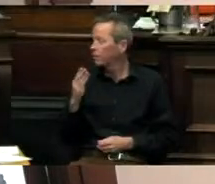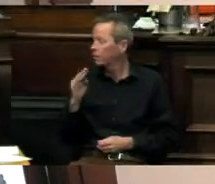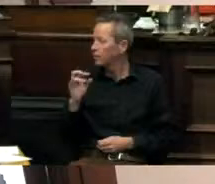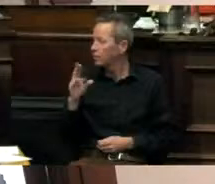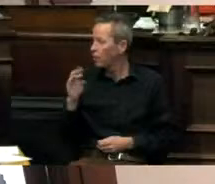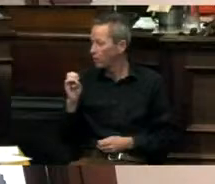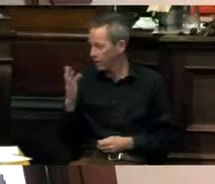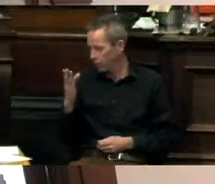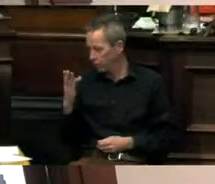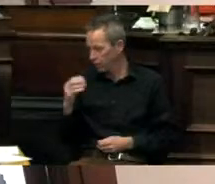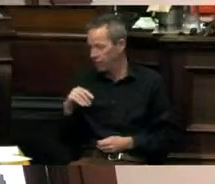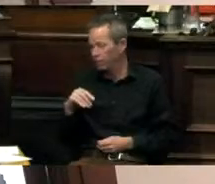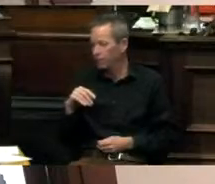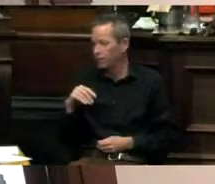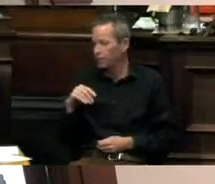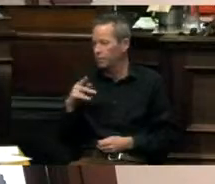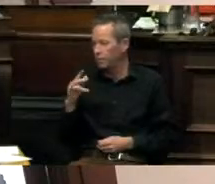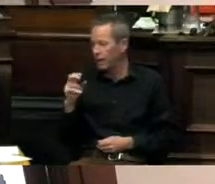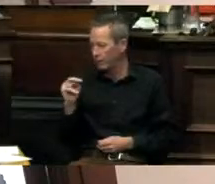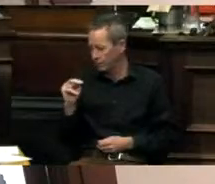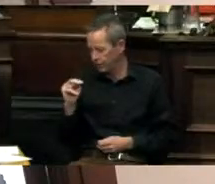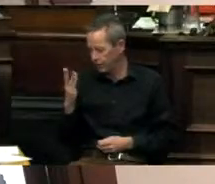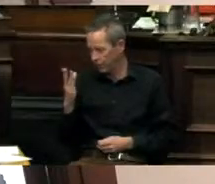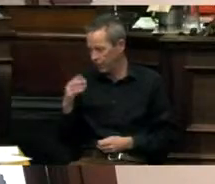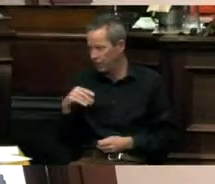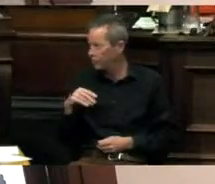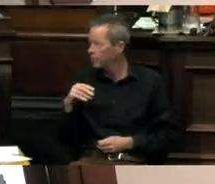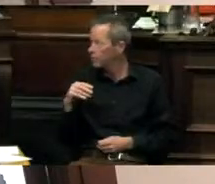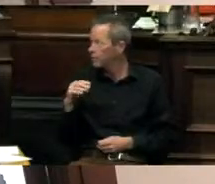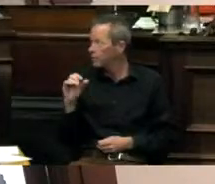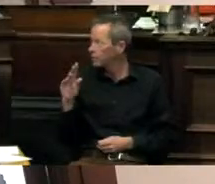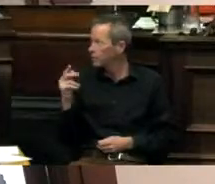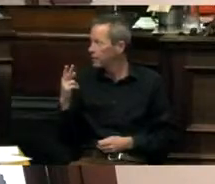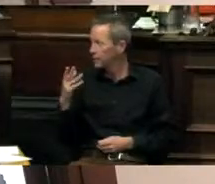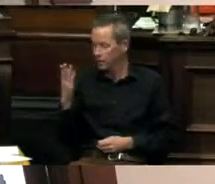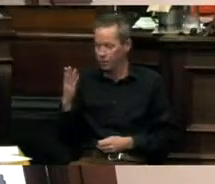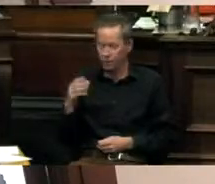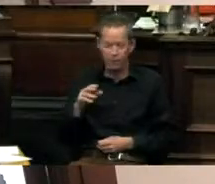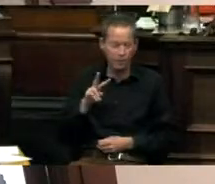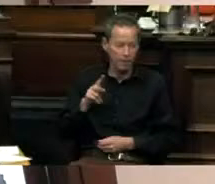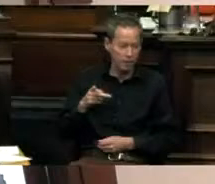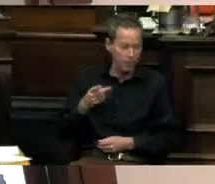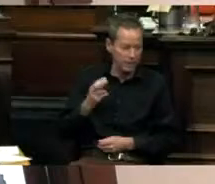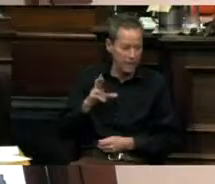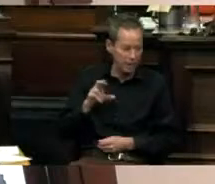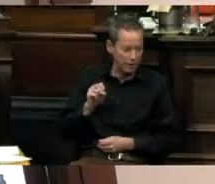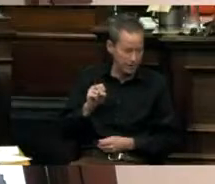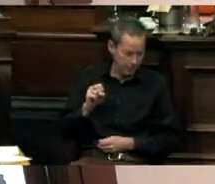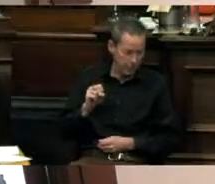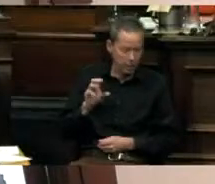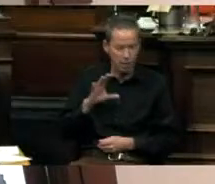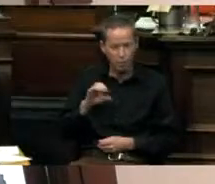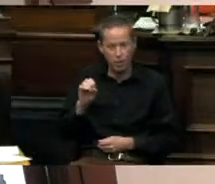Mayor. Council member. Lupien here. Council member. Martin here. Council member. Monroe